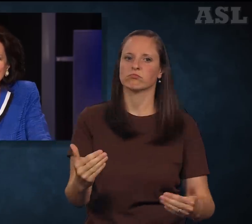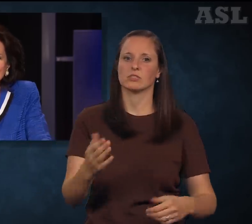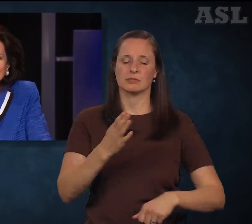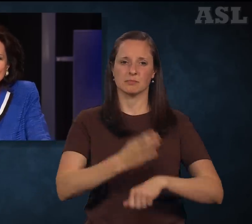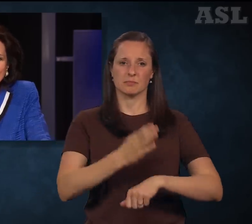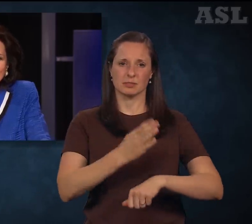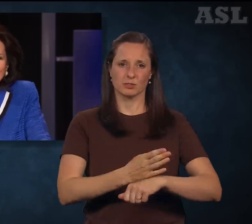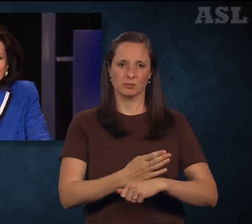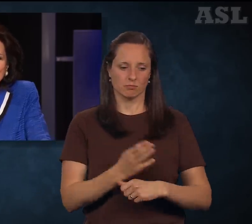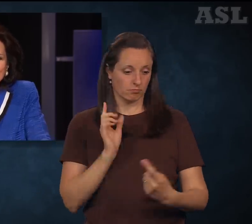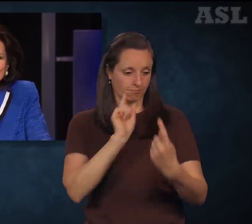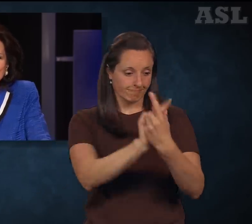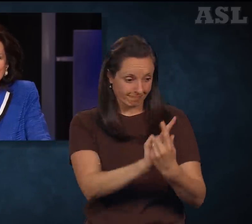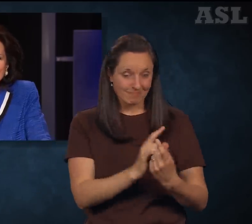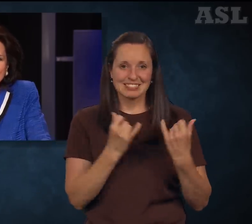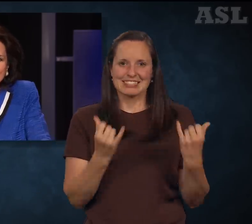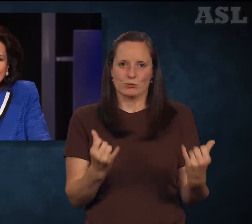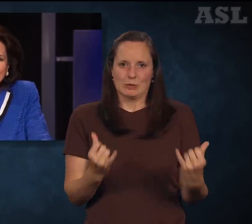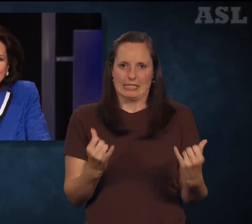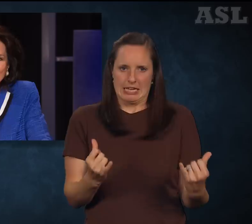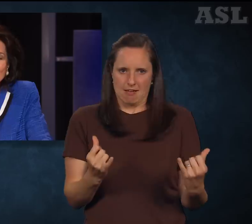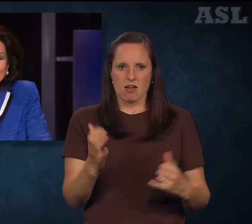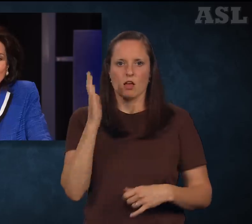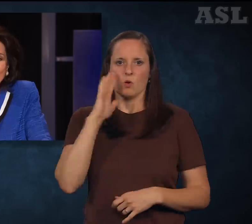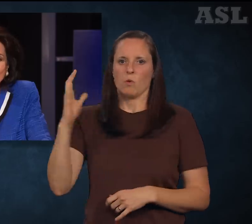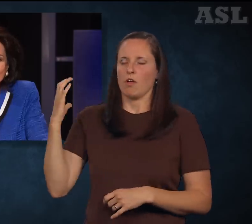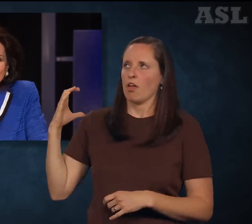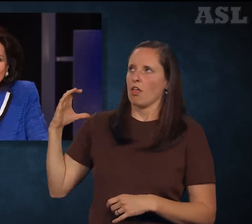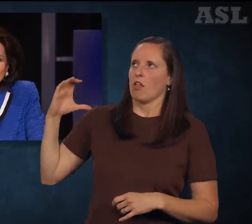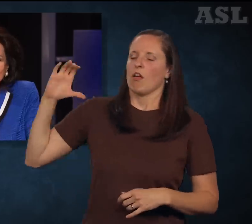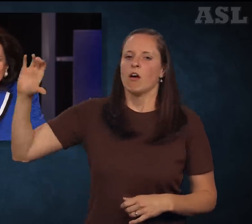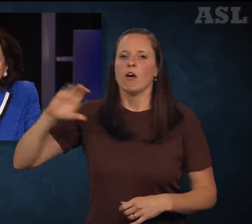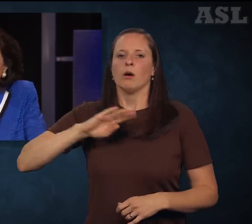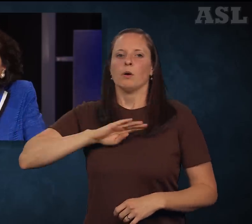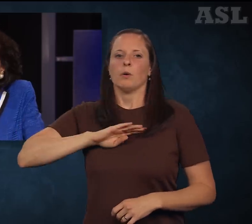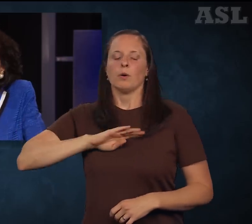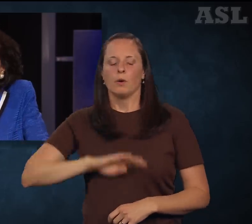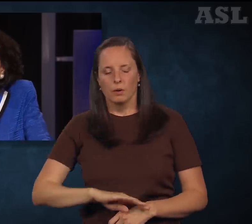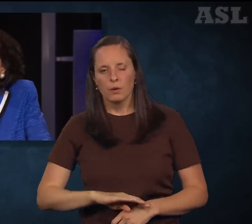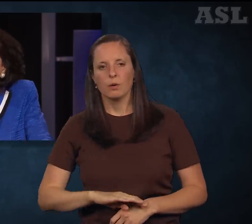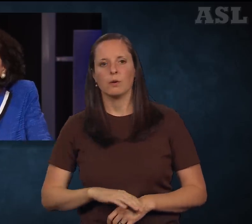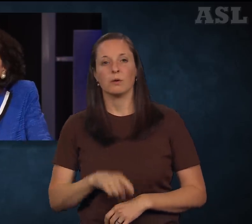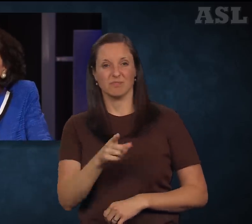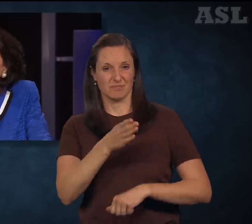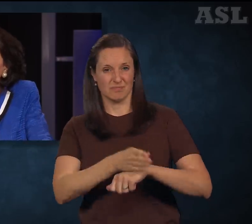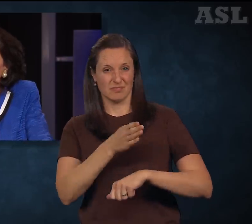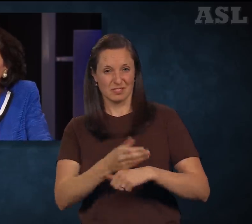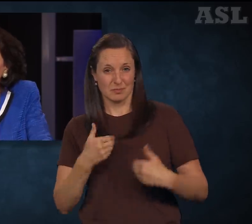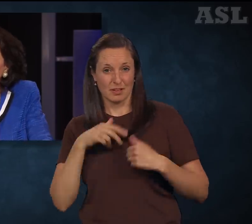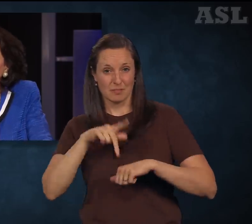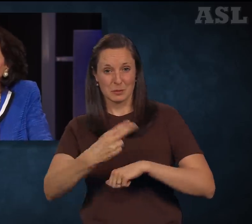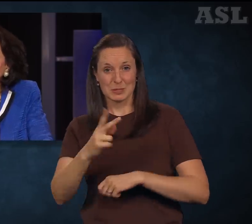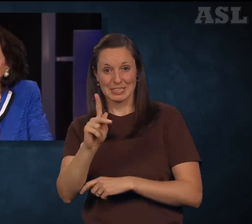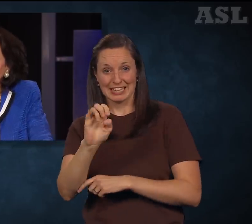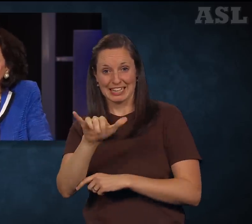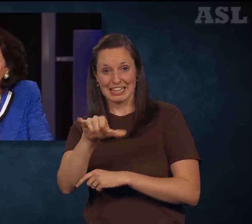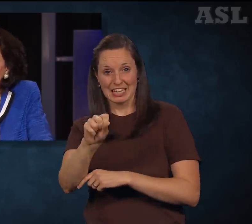UNBURDEN YOURSELF BY TALKING